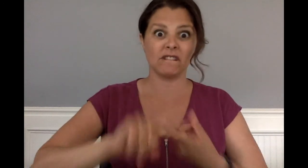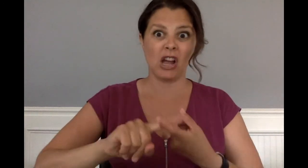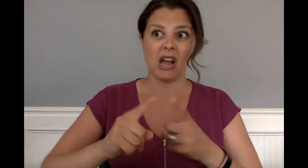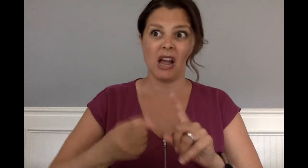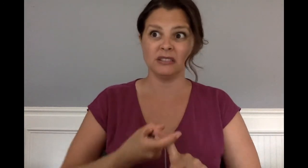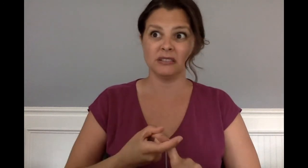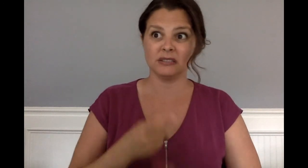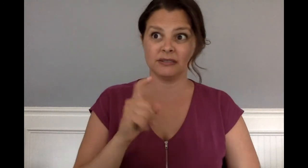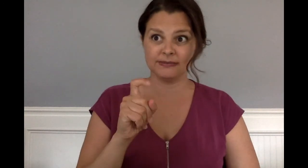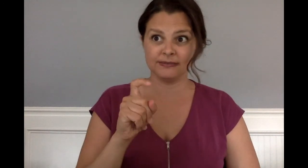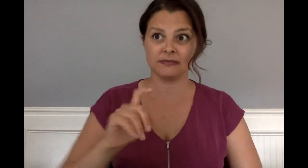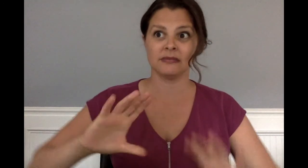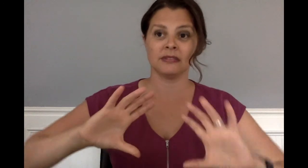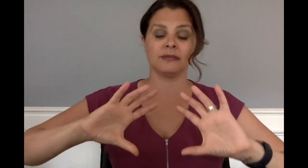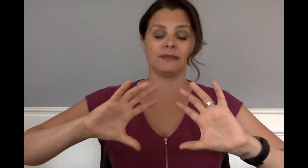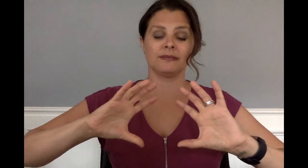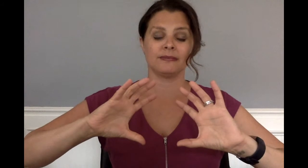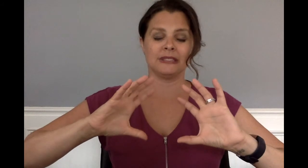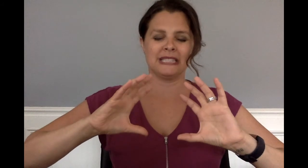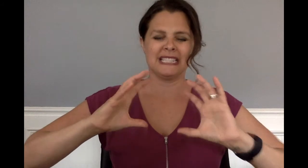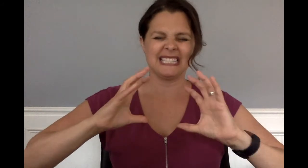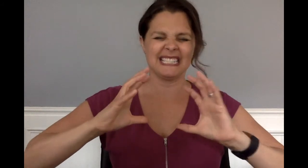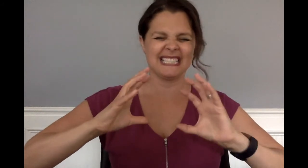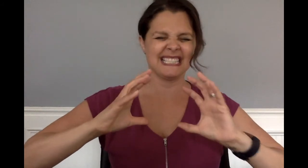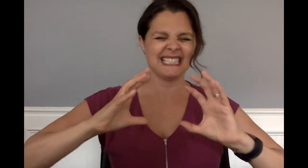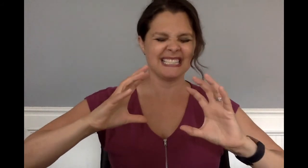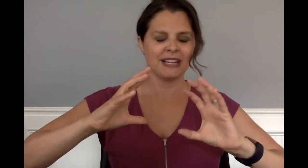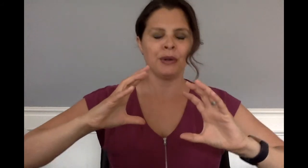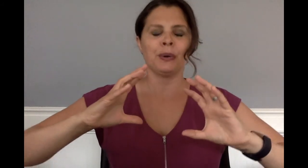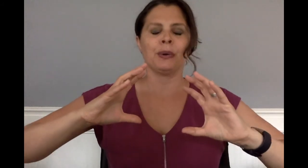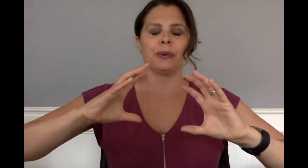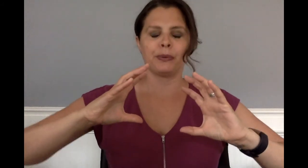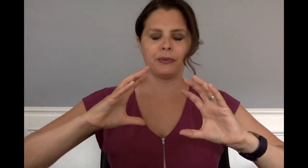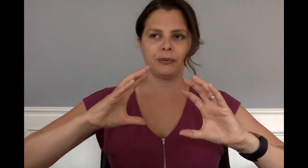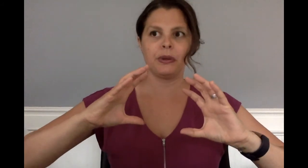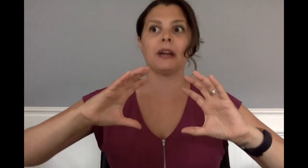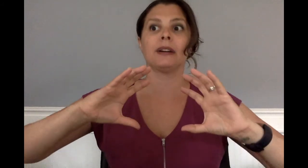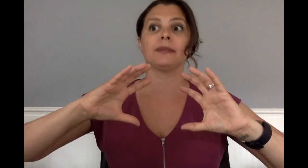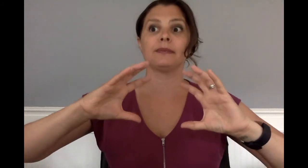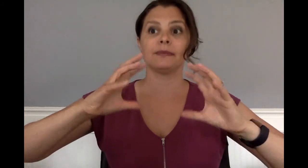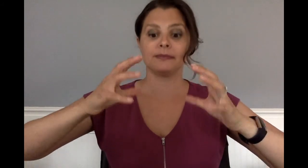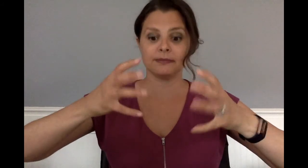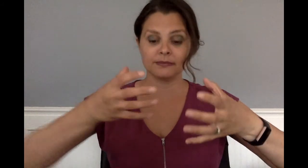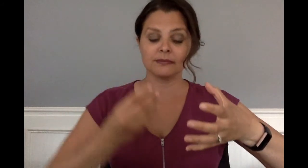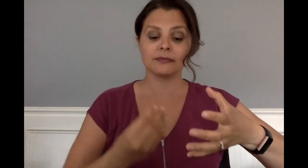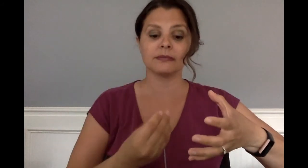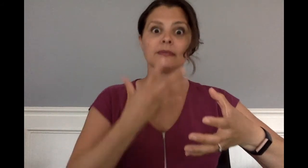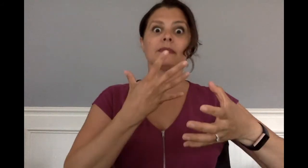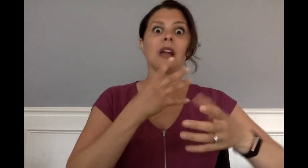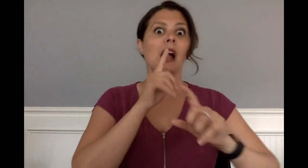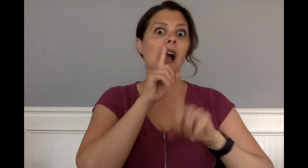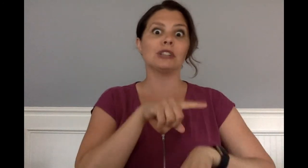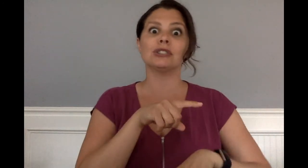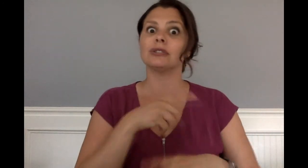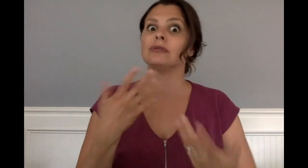the Magic Black Ball had heard him clearly.He gave the ball a little shake and turned it over.